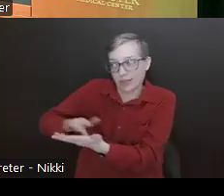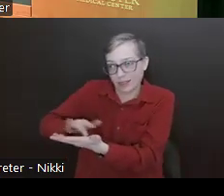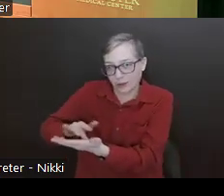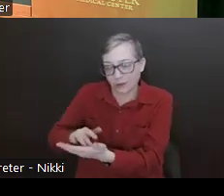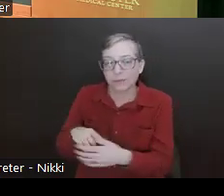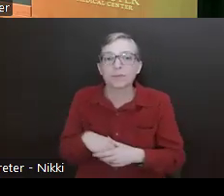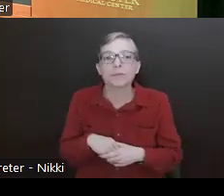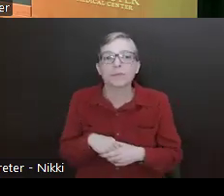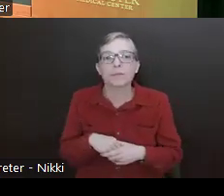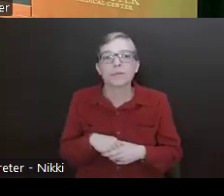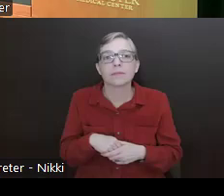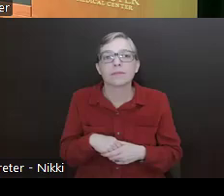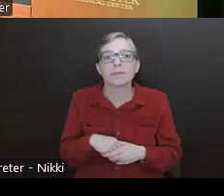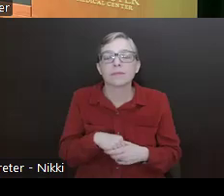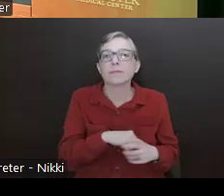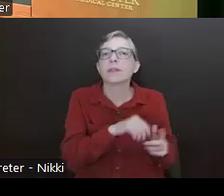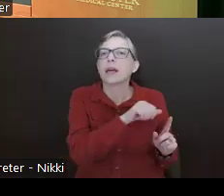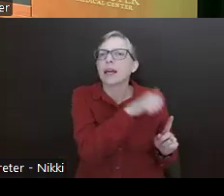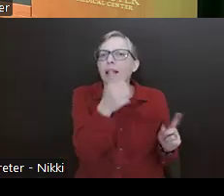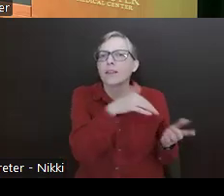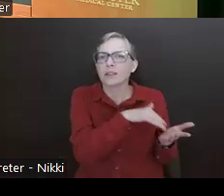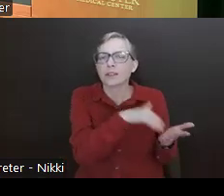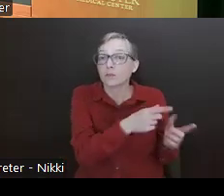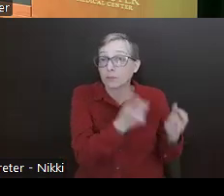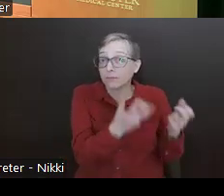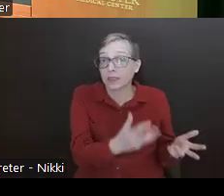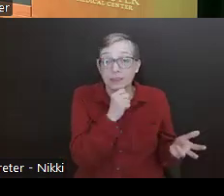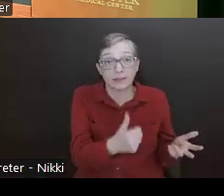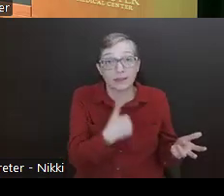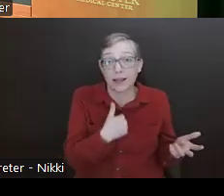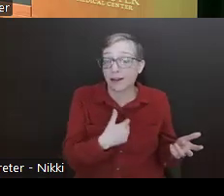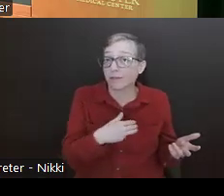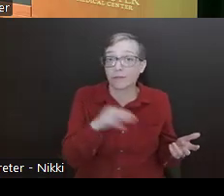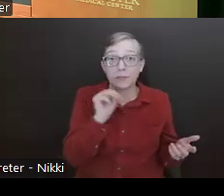major depression either uh and it was beneficial for them so I think if there are other tools or